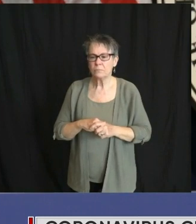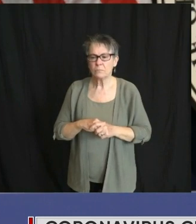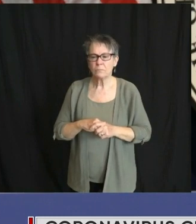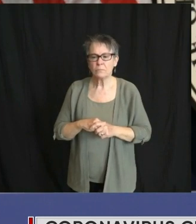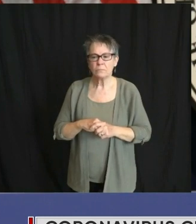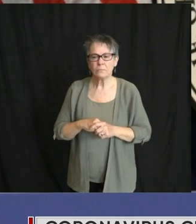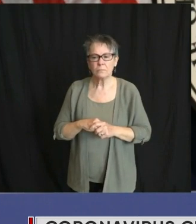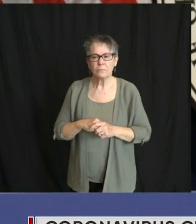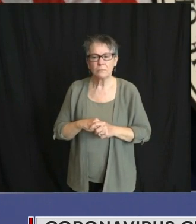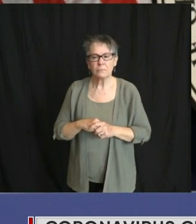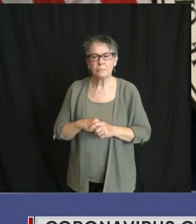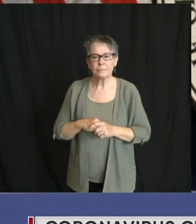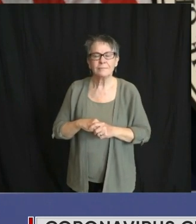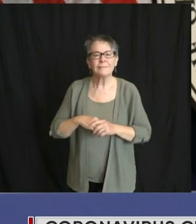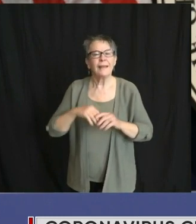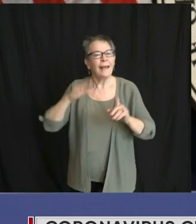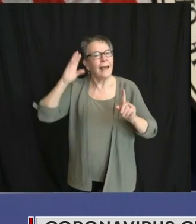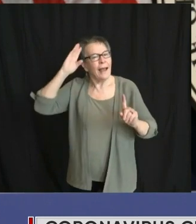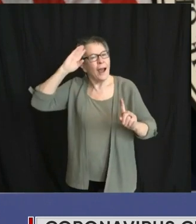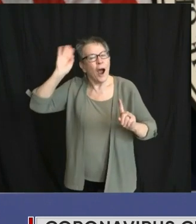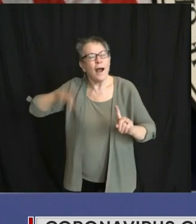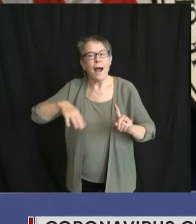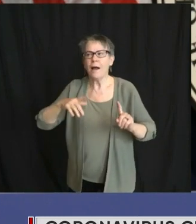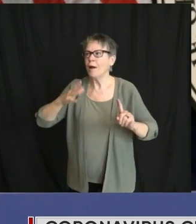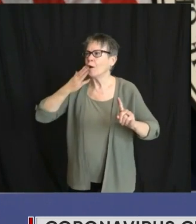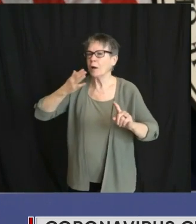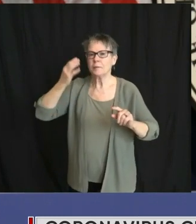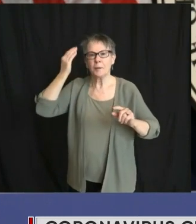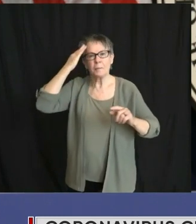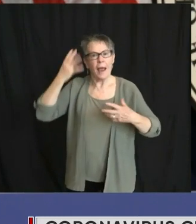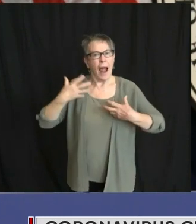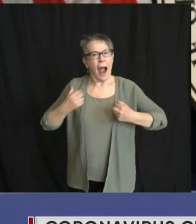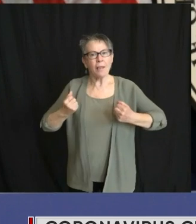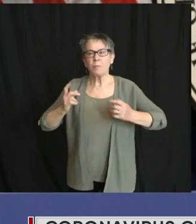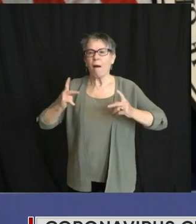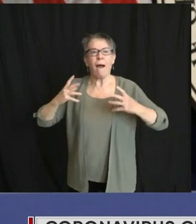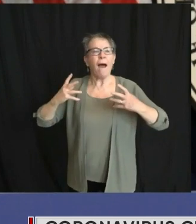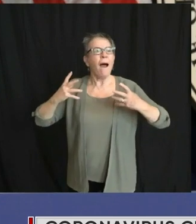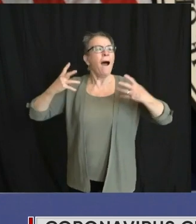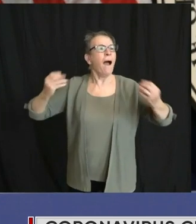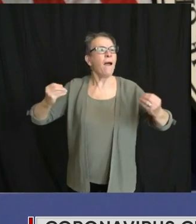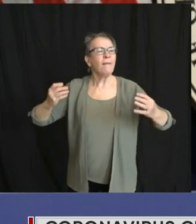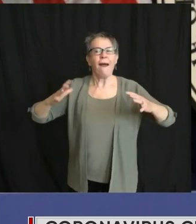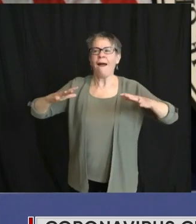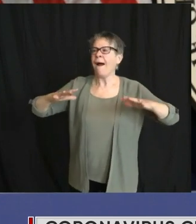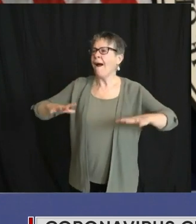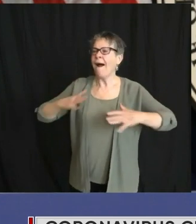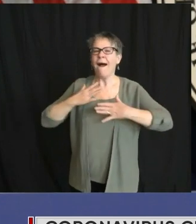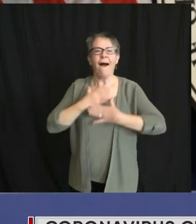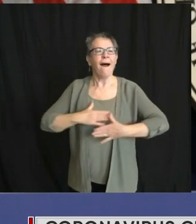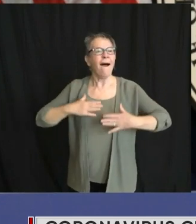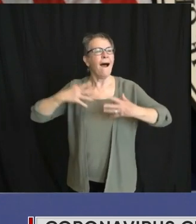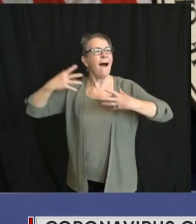COMMISSIONERS. THE MENTAL HEALTH ARGUMENT DID PLAY INTO THIS BUT I WILL SAY THIS. IF THE CURBS THAT WE SHOW YOU